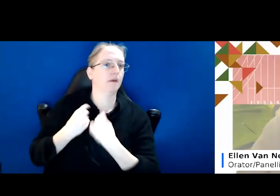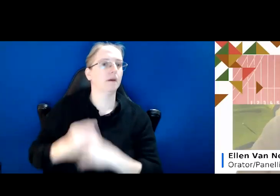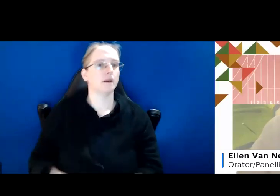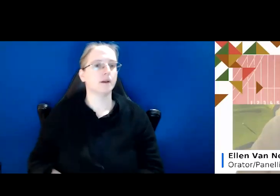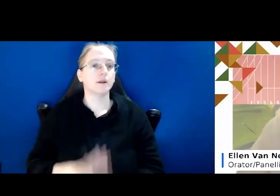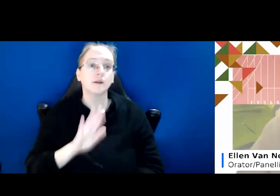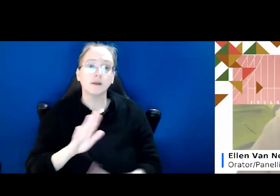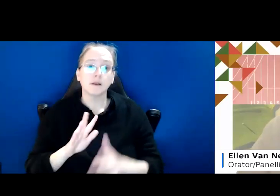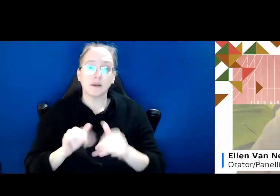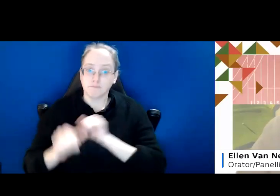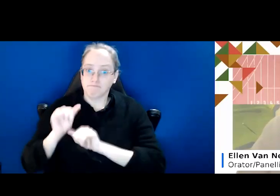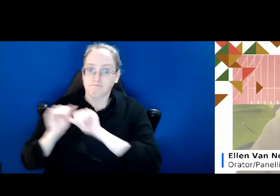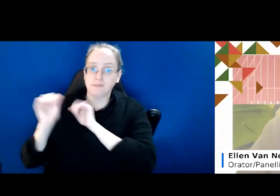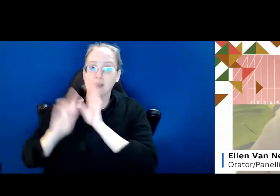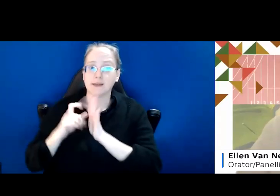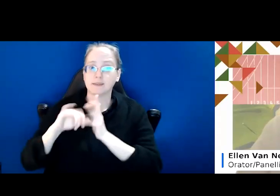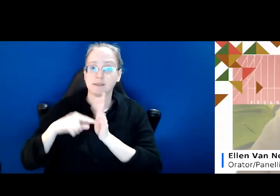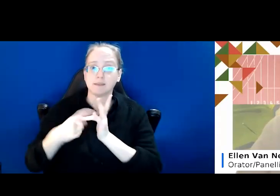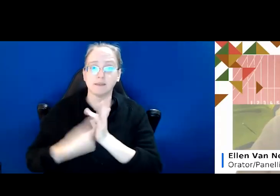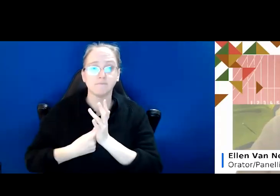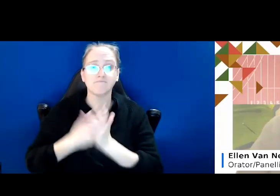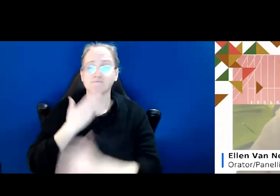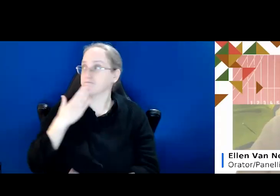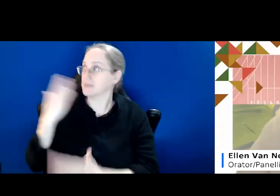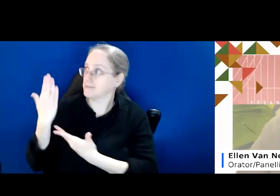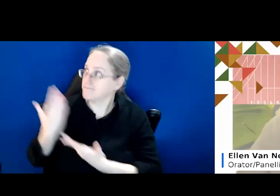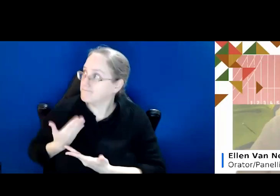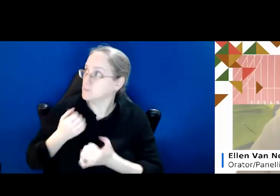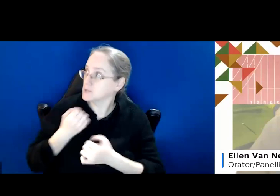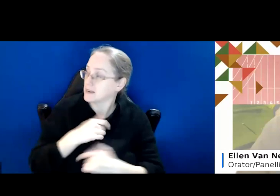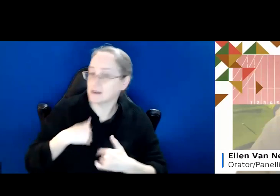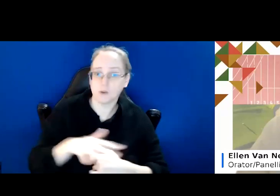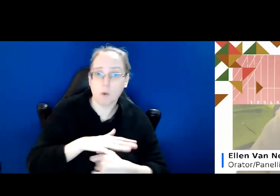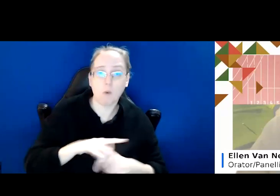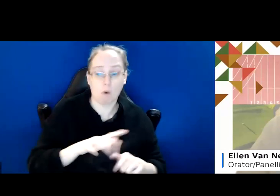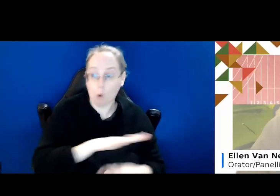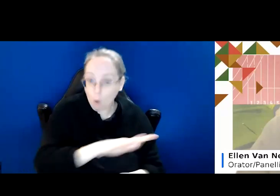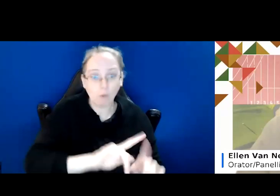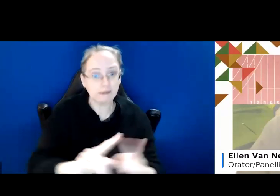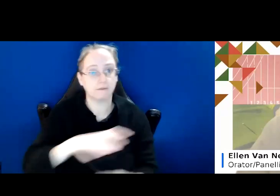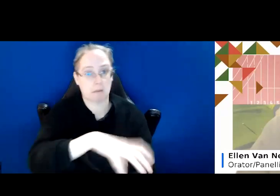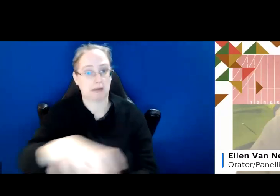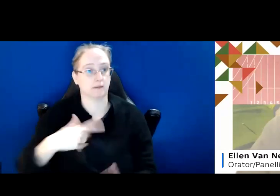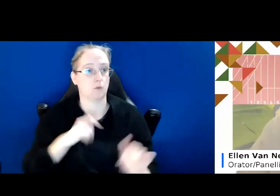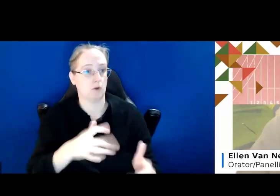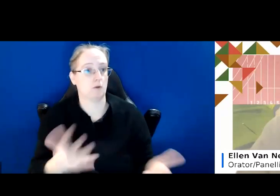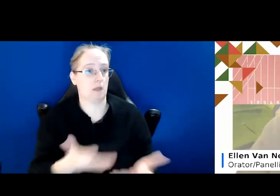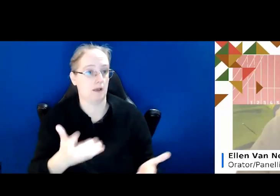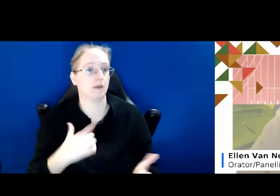as our hearts are bruised and full of fear.